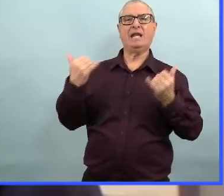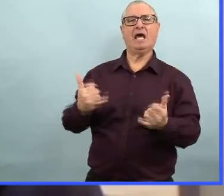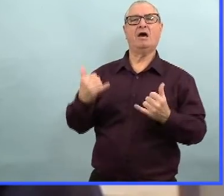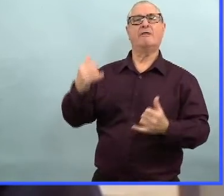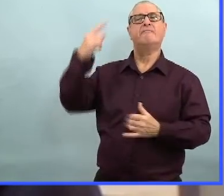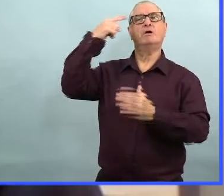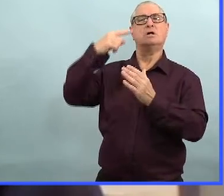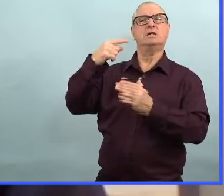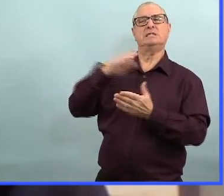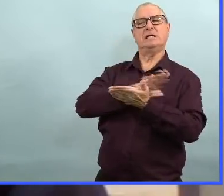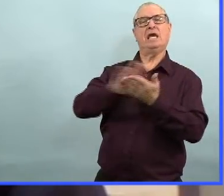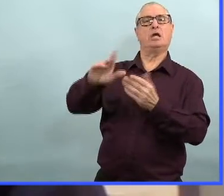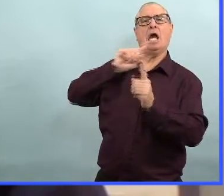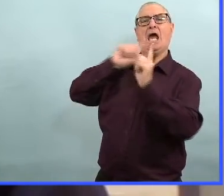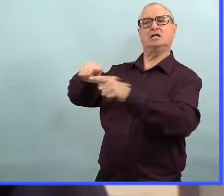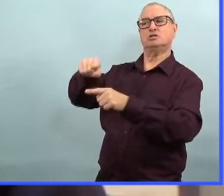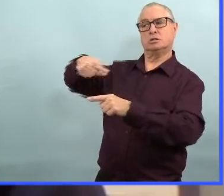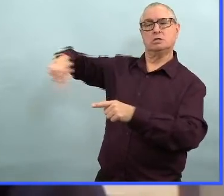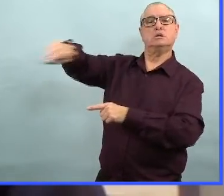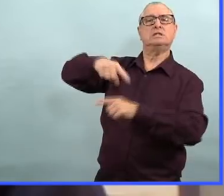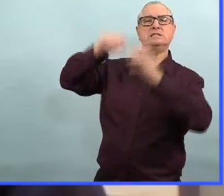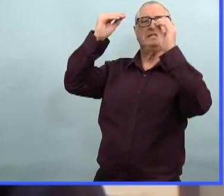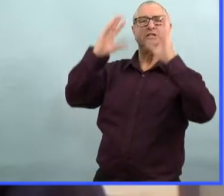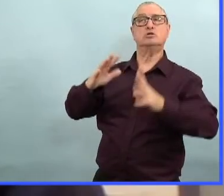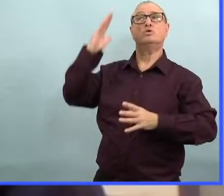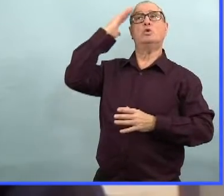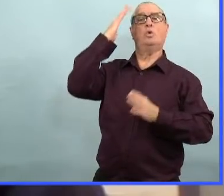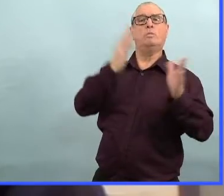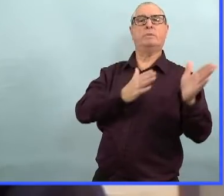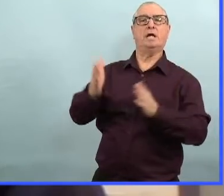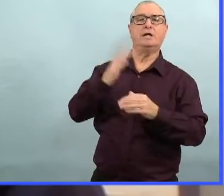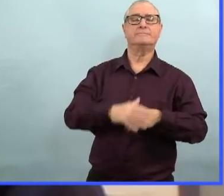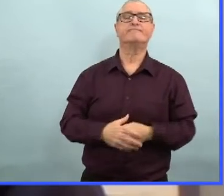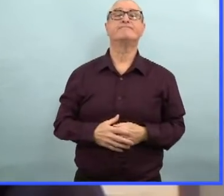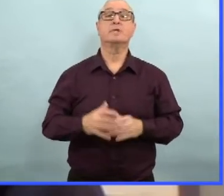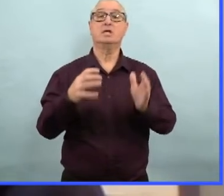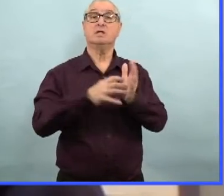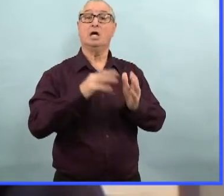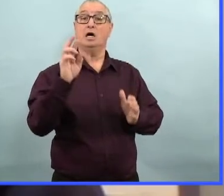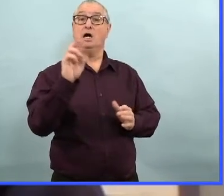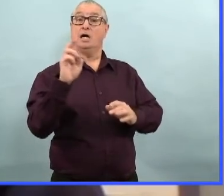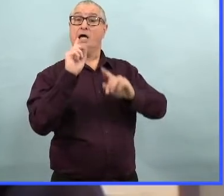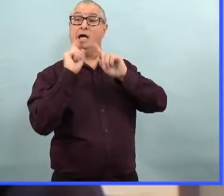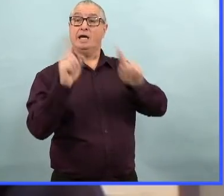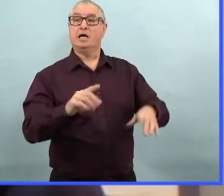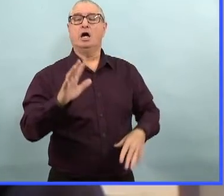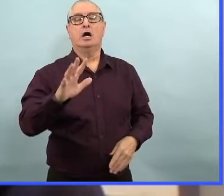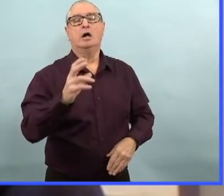of notice um and that we could know exactly what things will look like in in a week or two so that